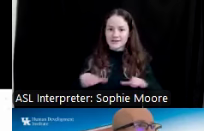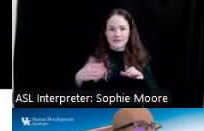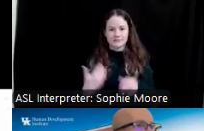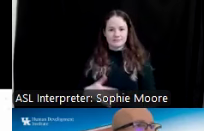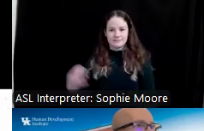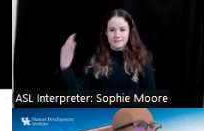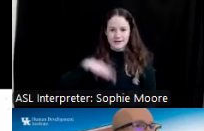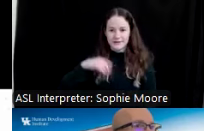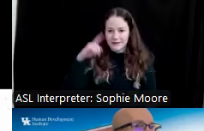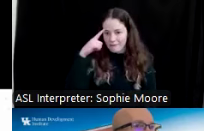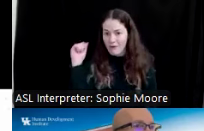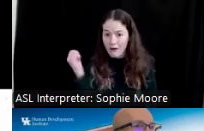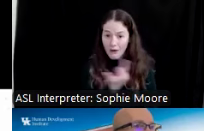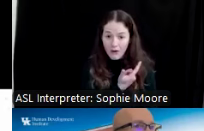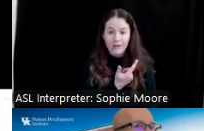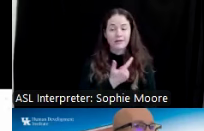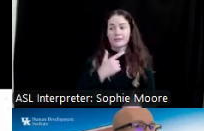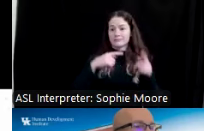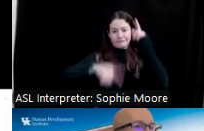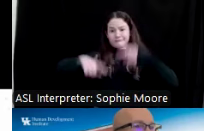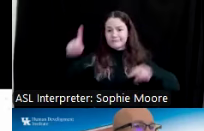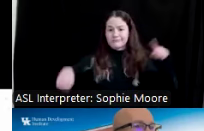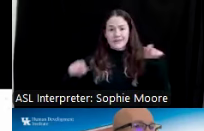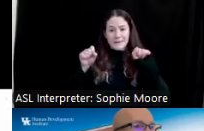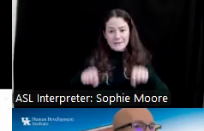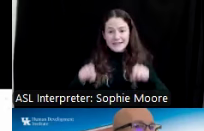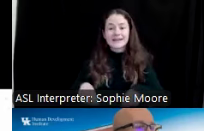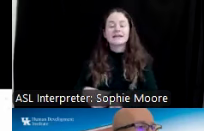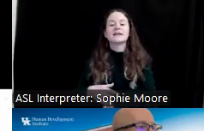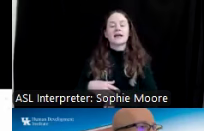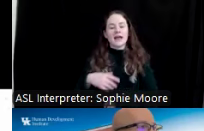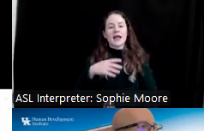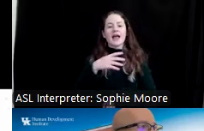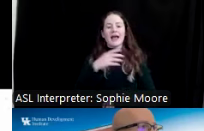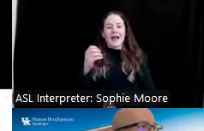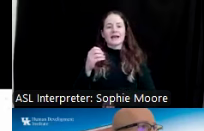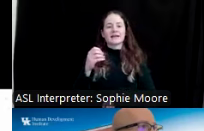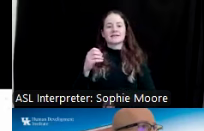of all ability levels um and facilitators exist both within and